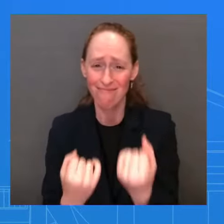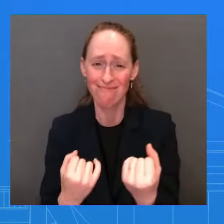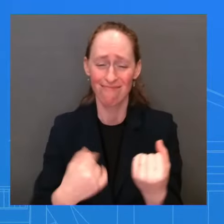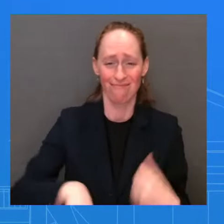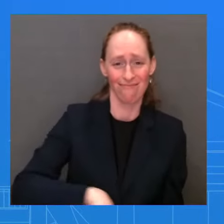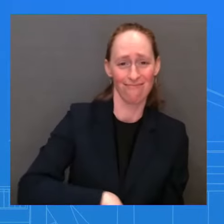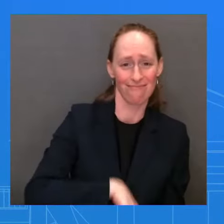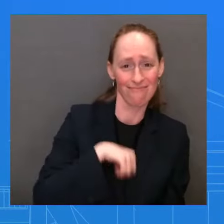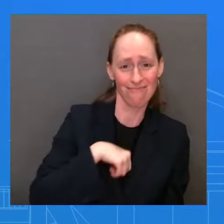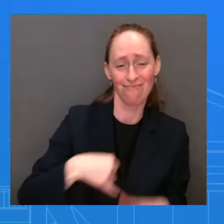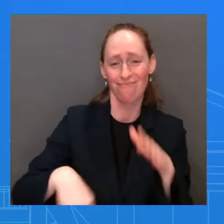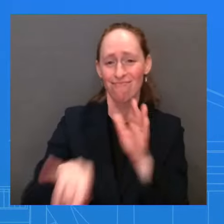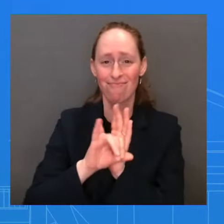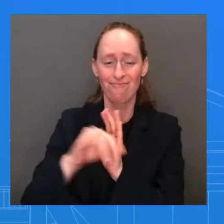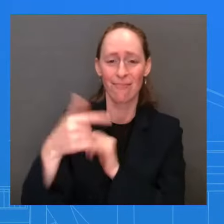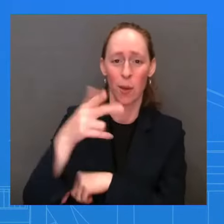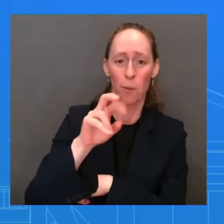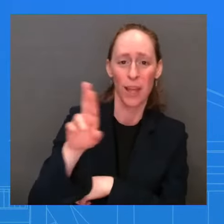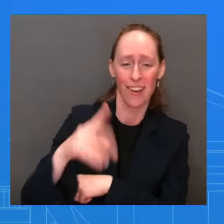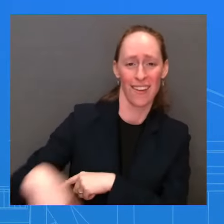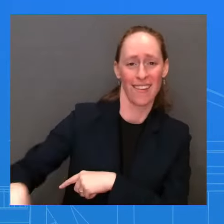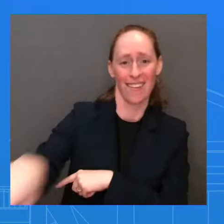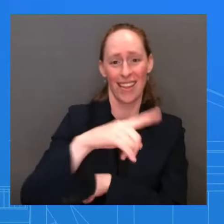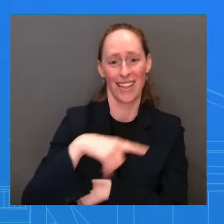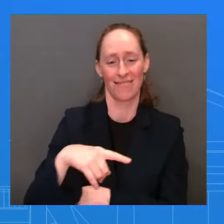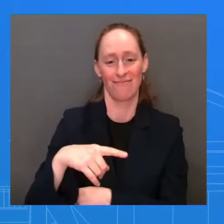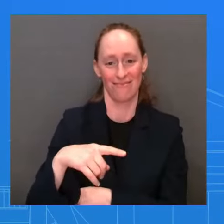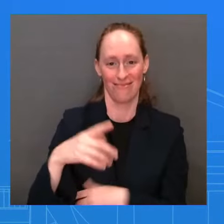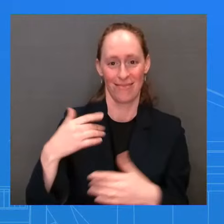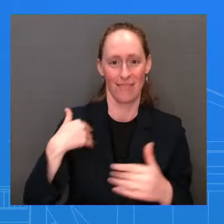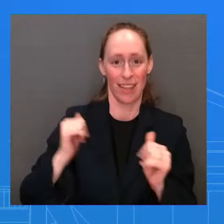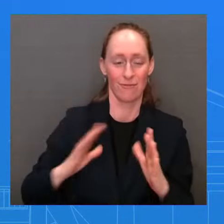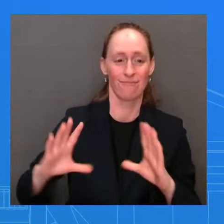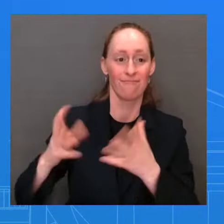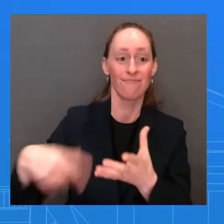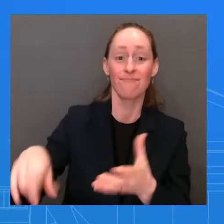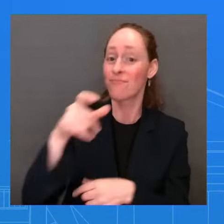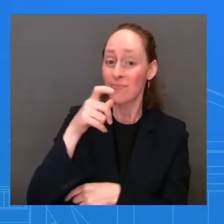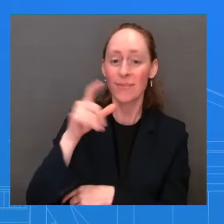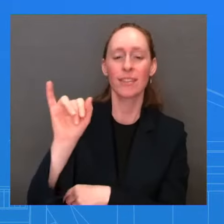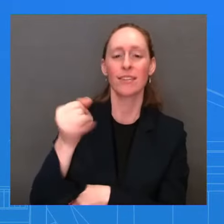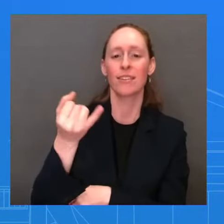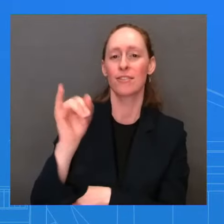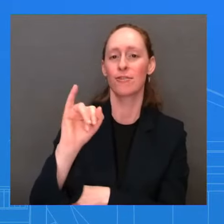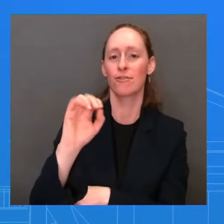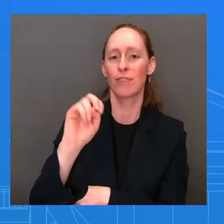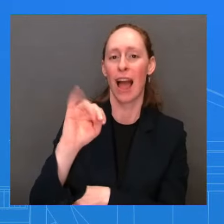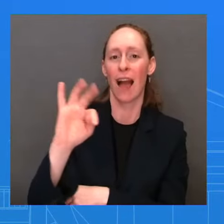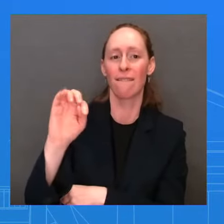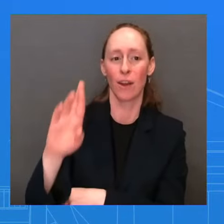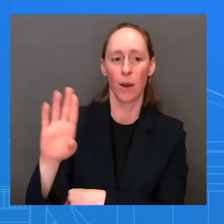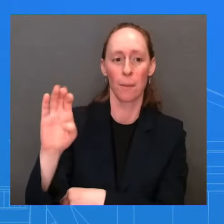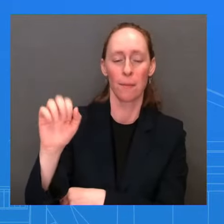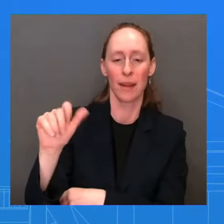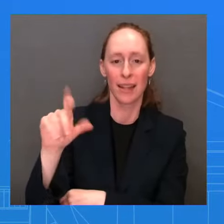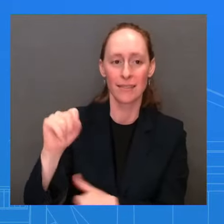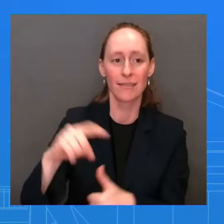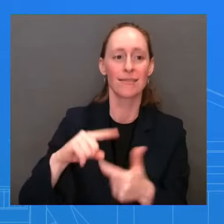Jennifer Beals, Leisha Hailey, and Katherine Moennig -- and the show's co-creator, writer, and executive producer, Ilene Chaiken.